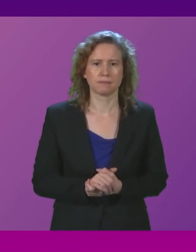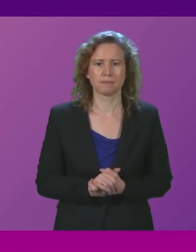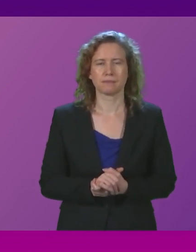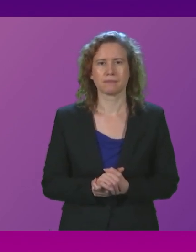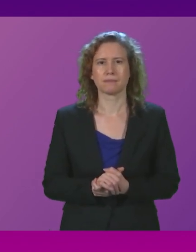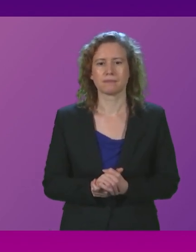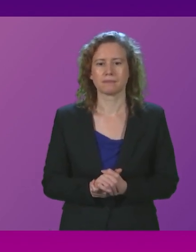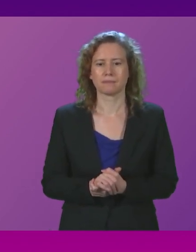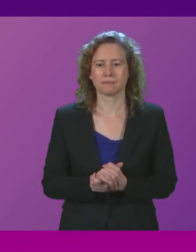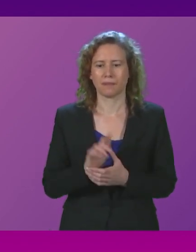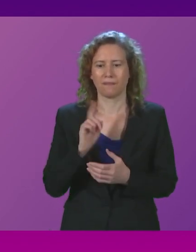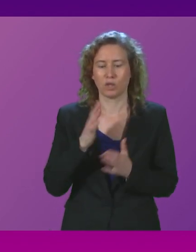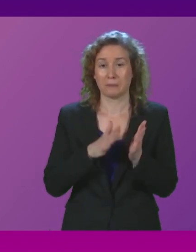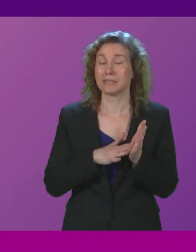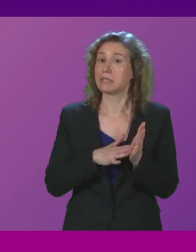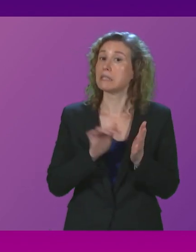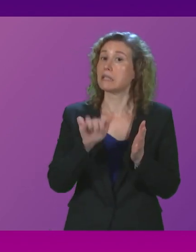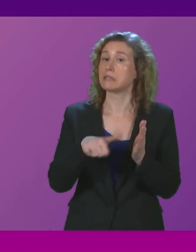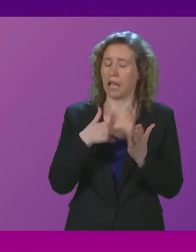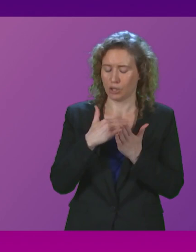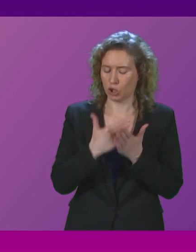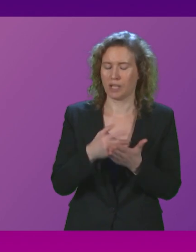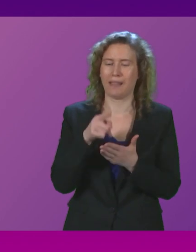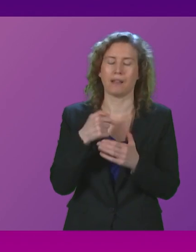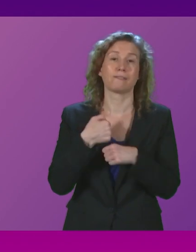I share that frustration.